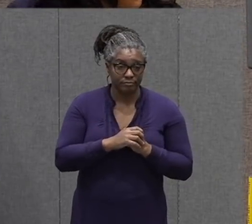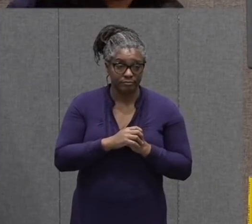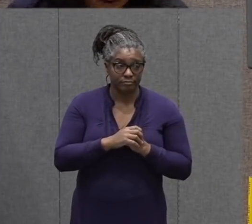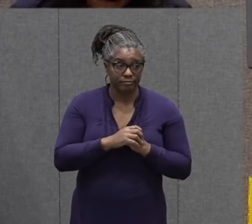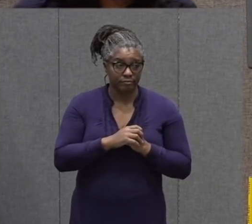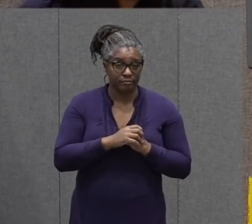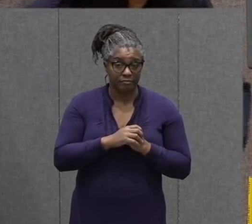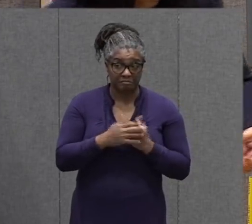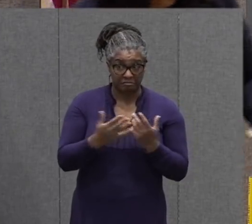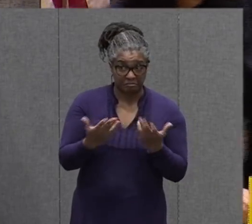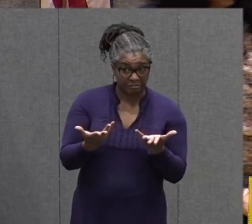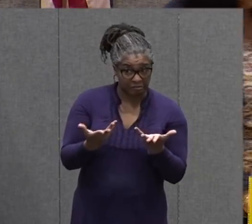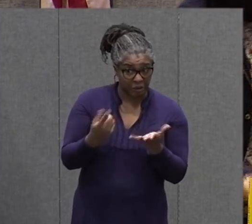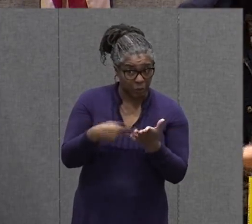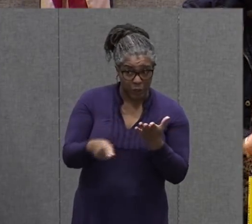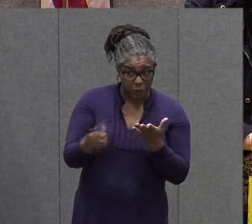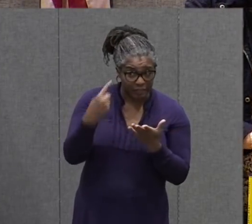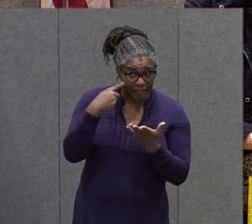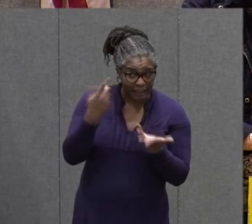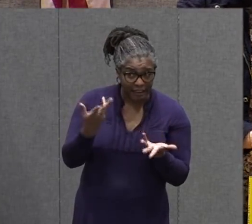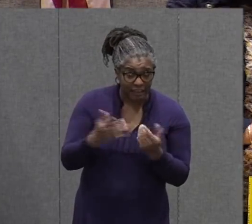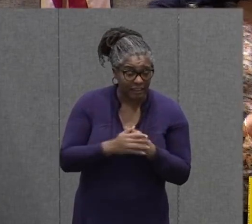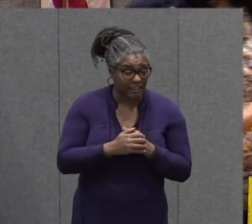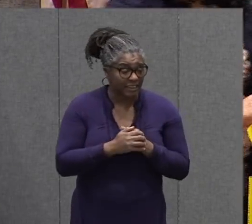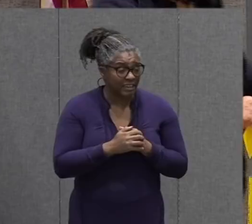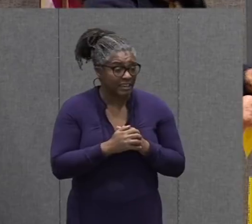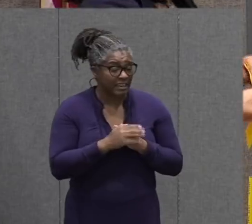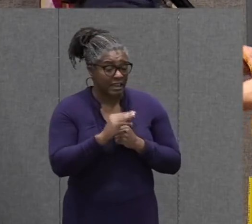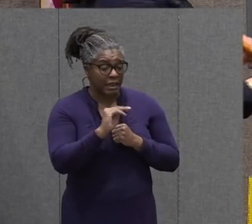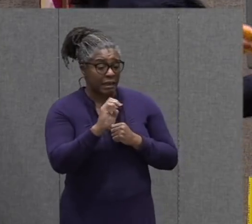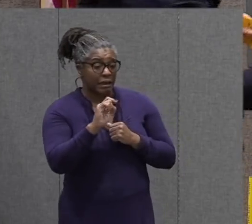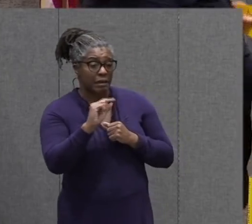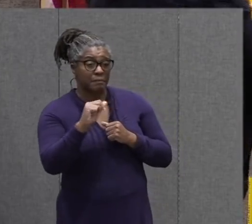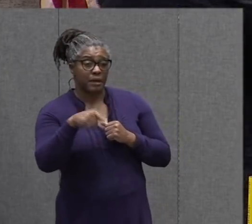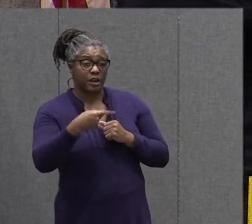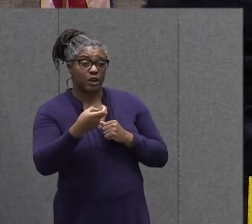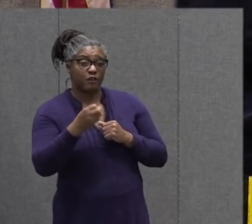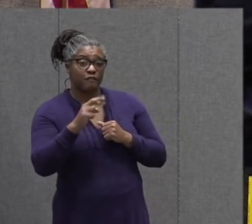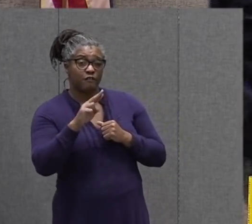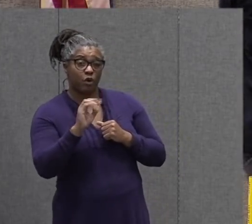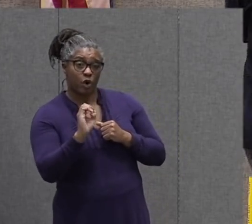[Miss Garcia] a metaphor is? [Miss Martindale] Metaphors and similes are very similar. [Miss Garcia] Aha!